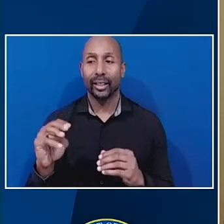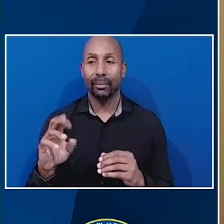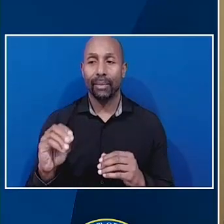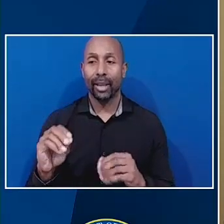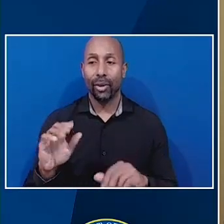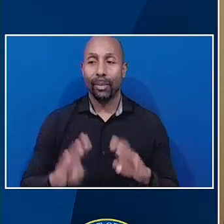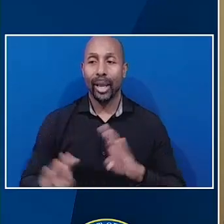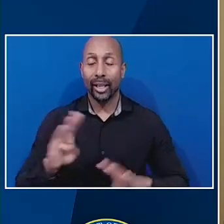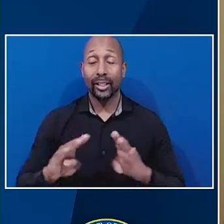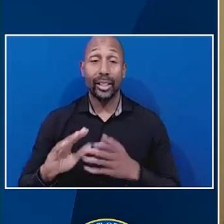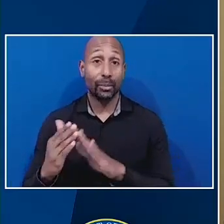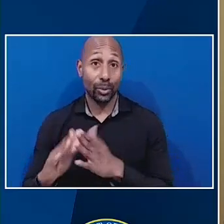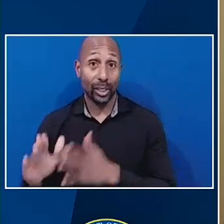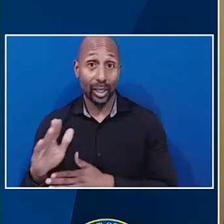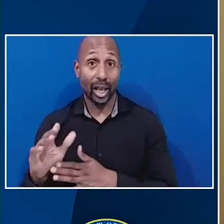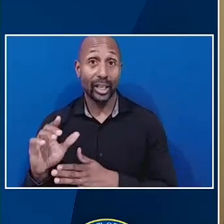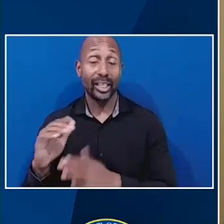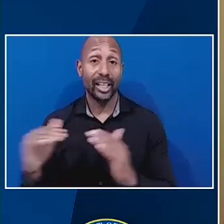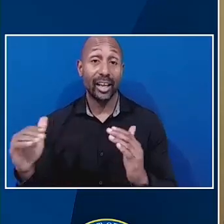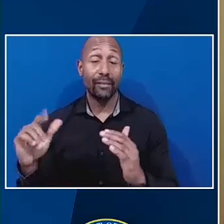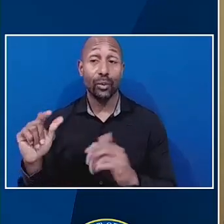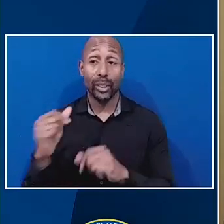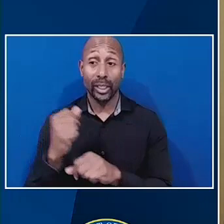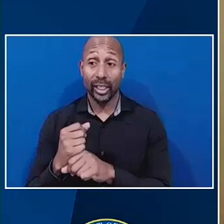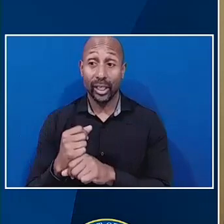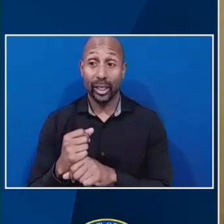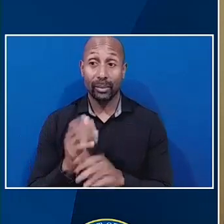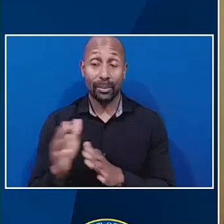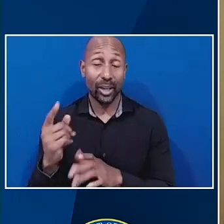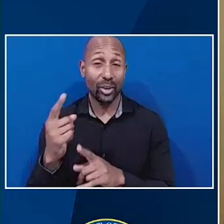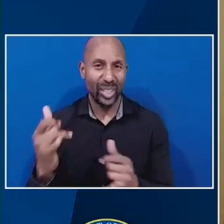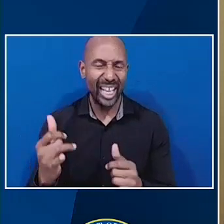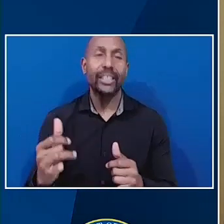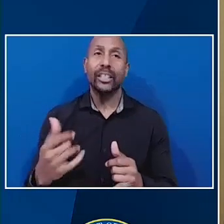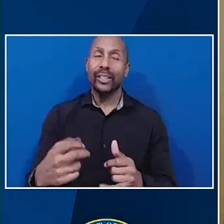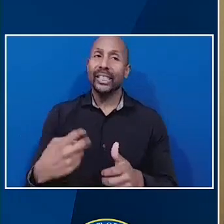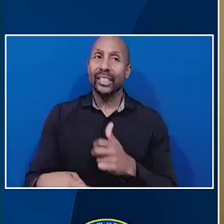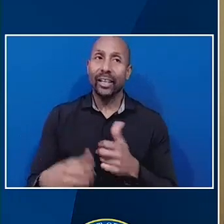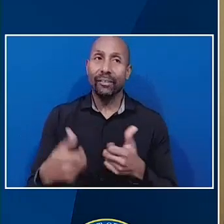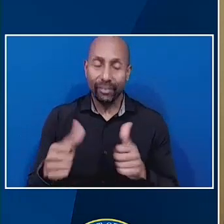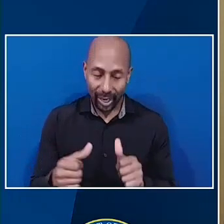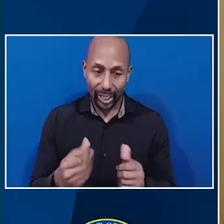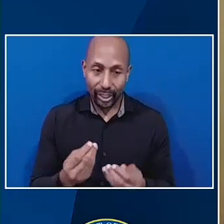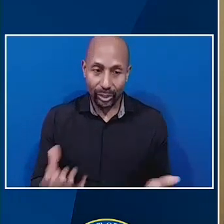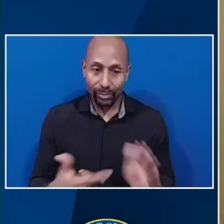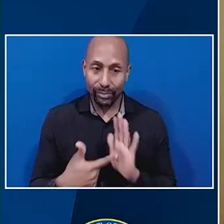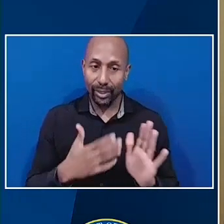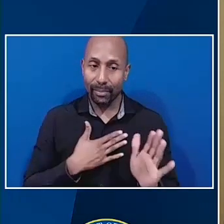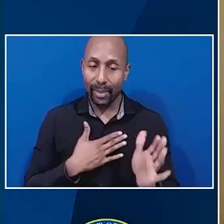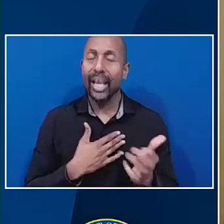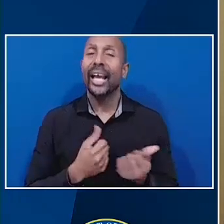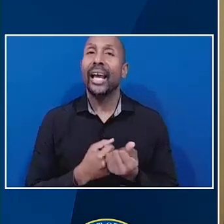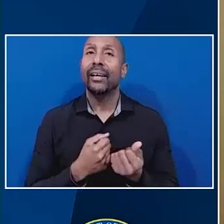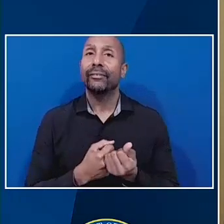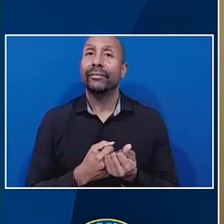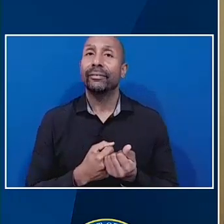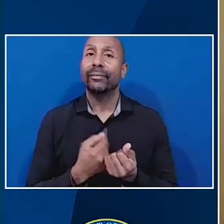As I was preparing for today, I struggled to truly convey my advocacy for inclusive access or similar programs. So instead, I decided to turn to the words